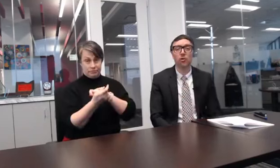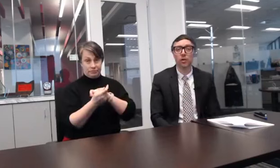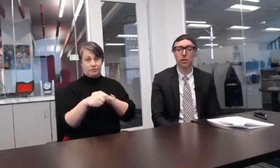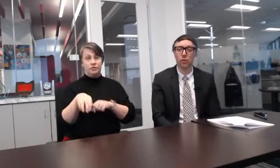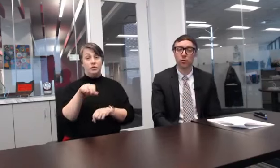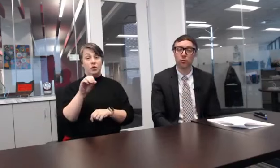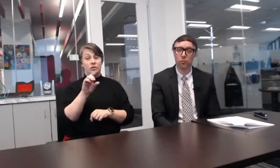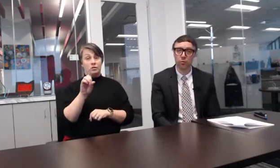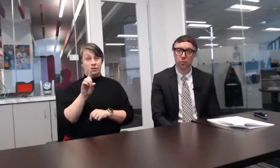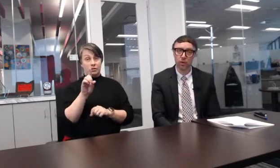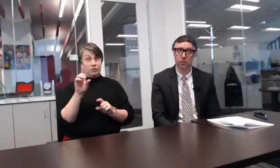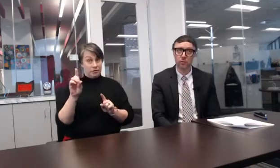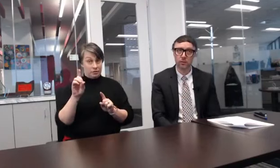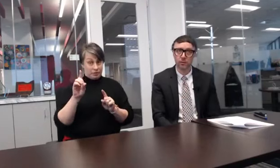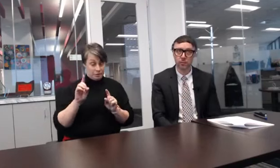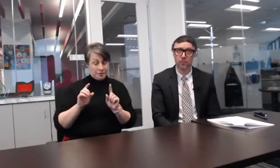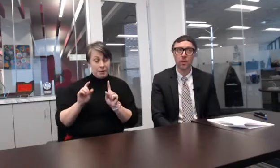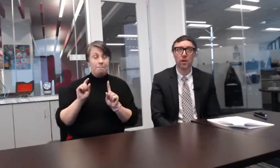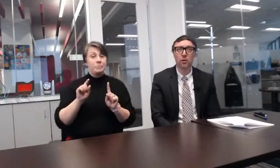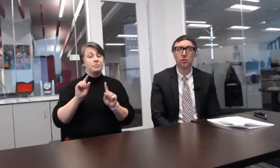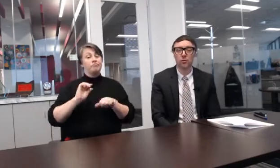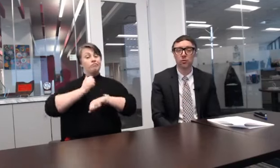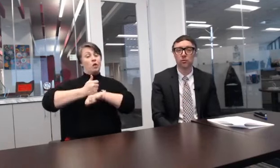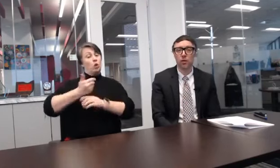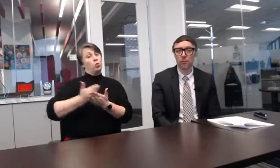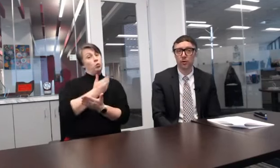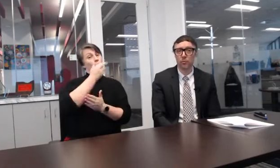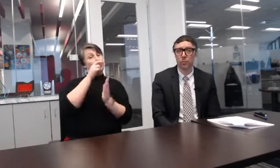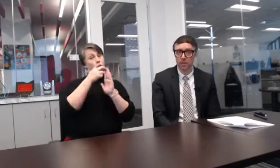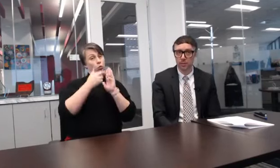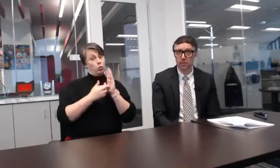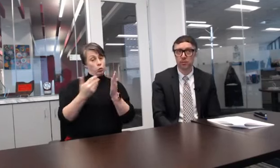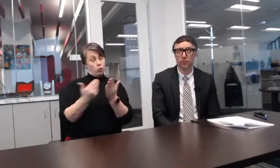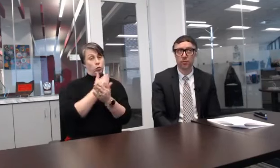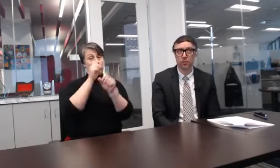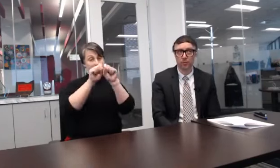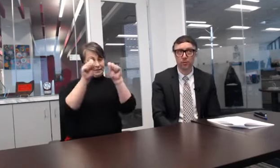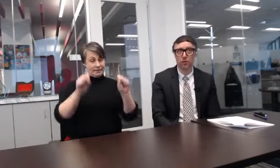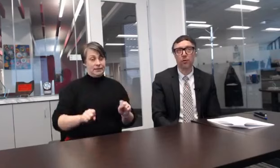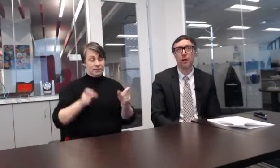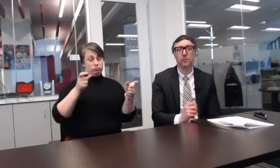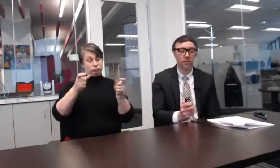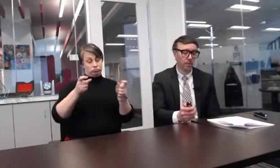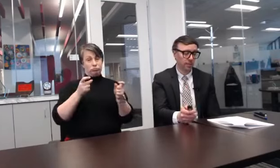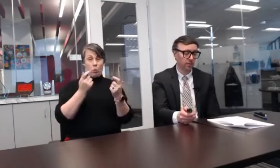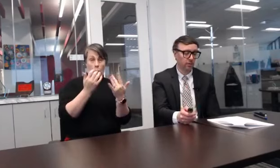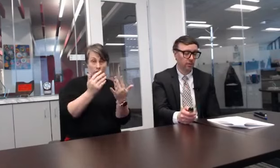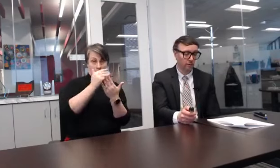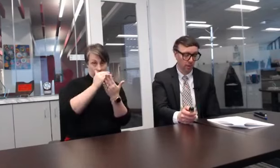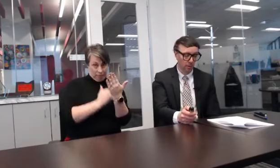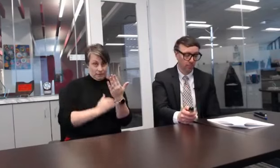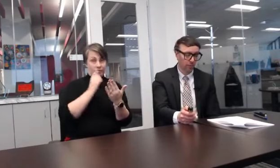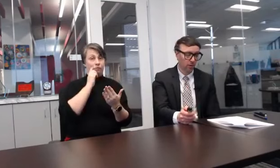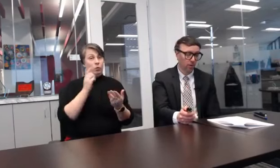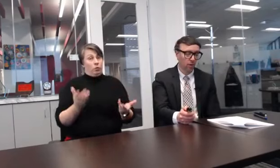created a new rule, a new system to govern waiting lists for waiver programs in Ohio.